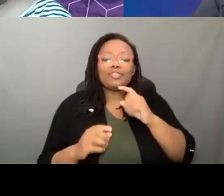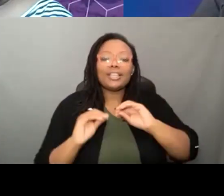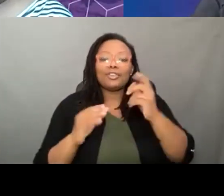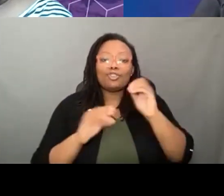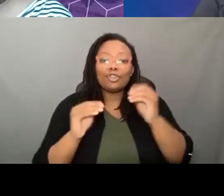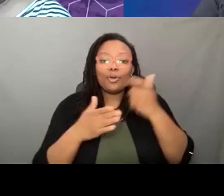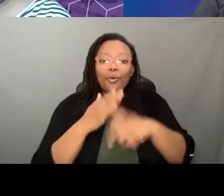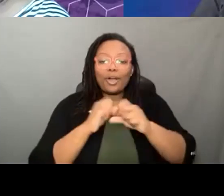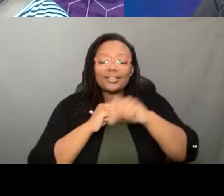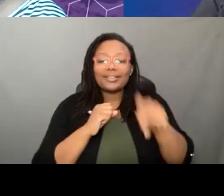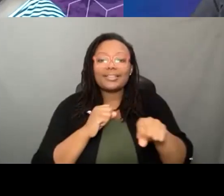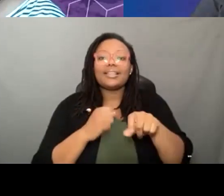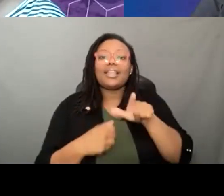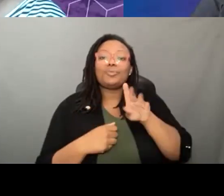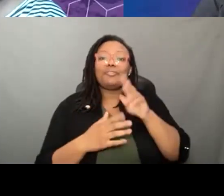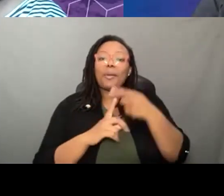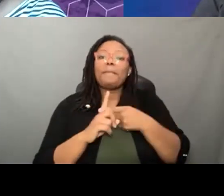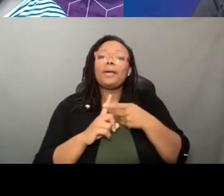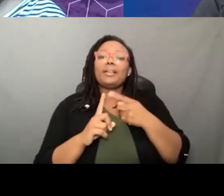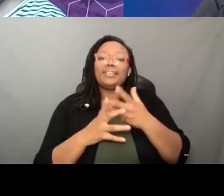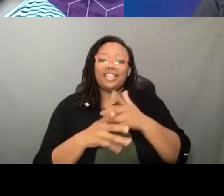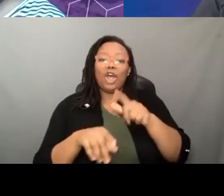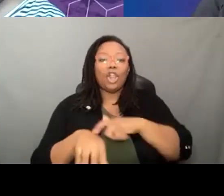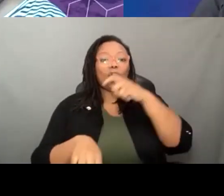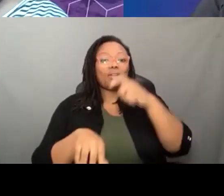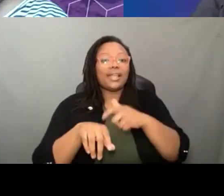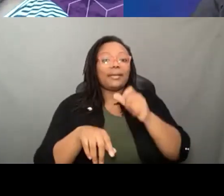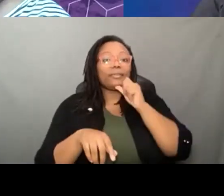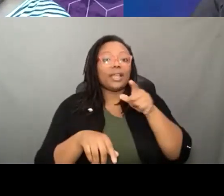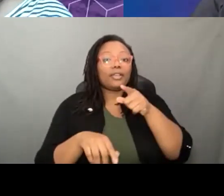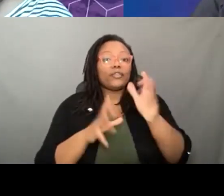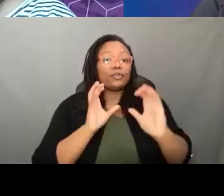And 24 months is just a long time for you not to be in communication with the NSF.